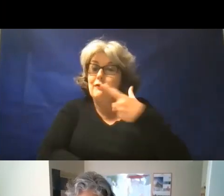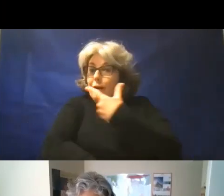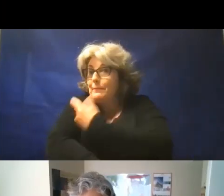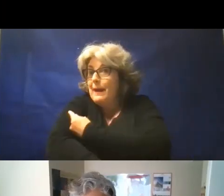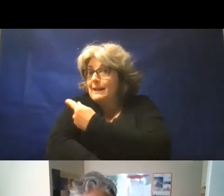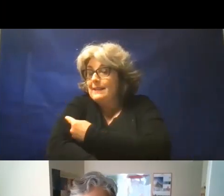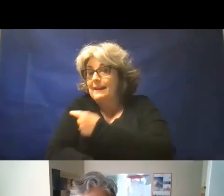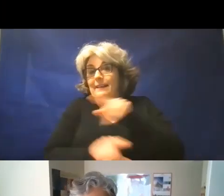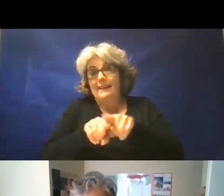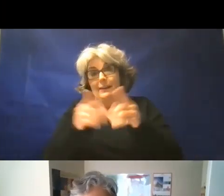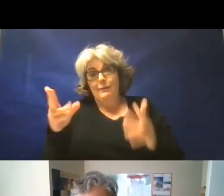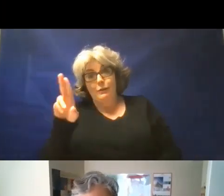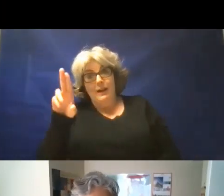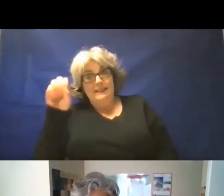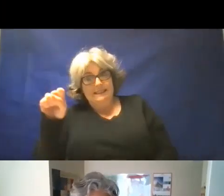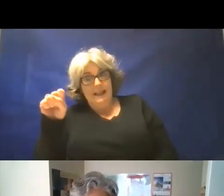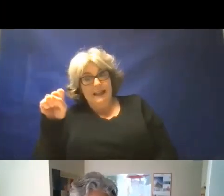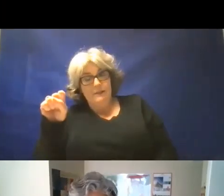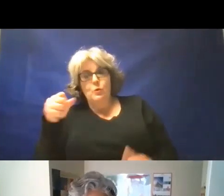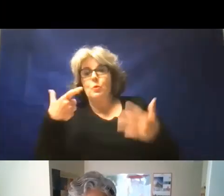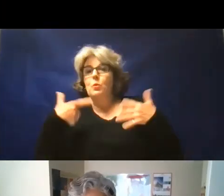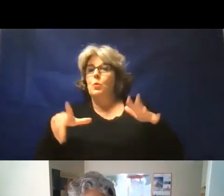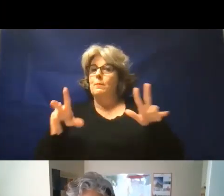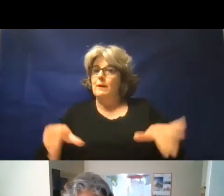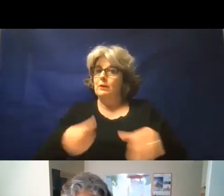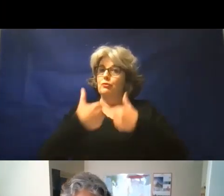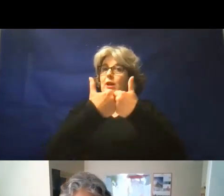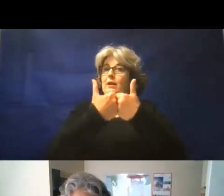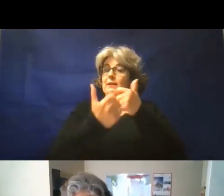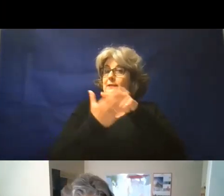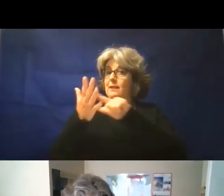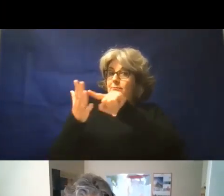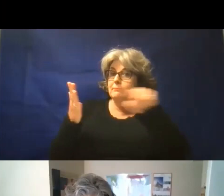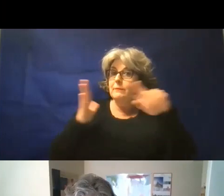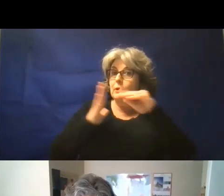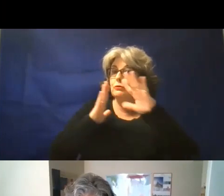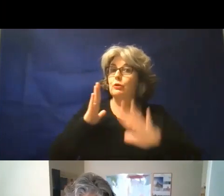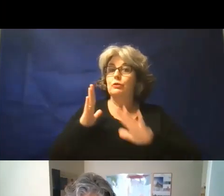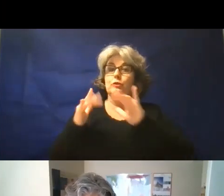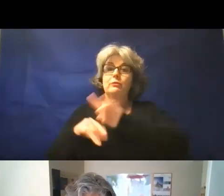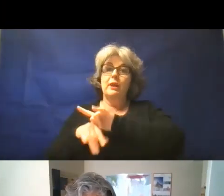States. This has created big issues with some of our students who are traveling in for personal